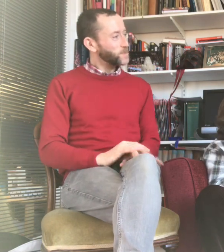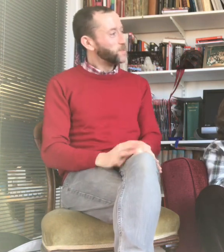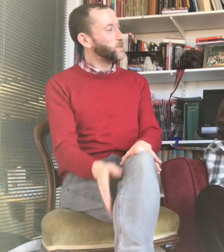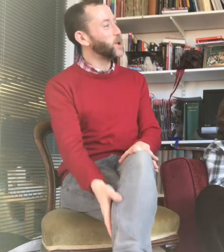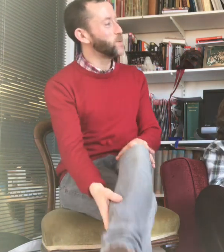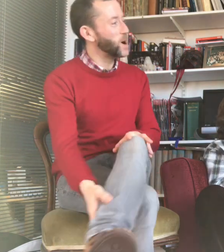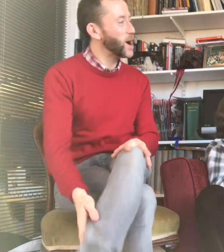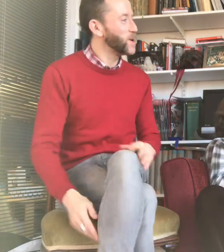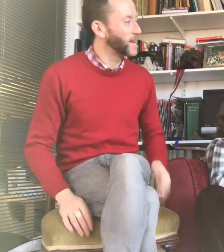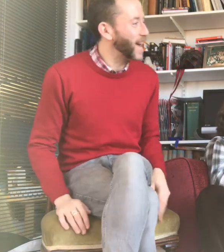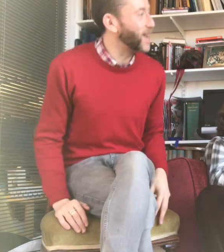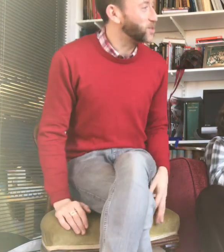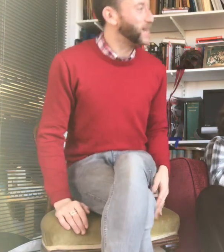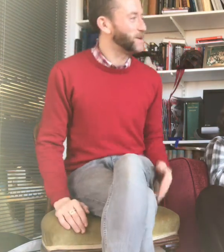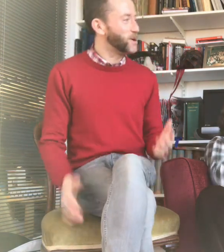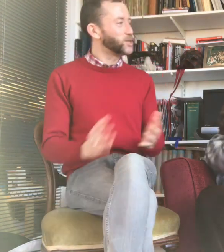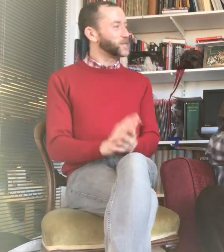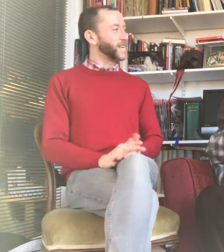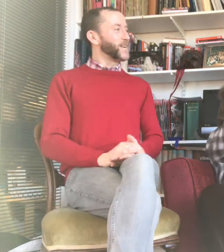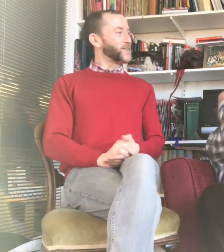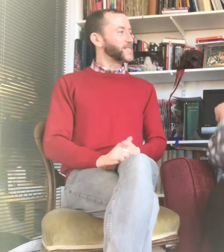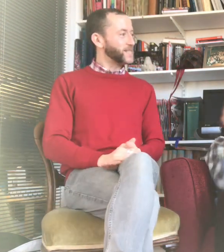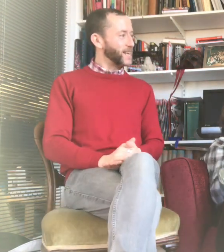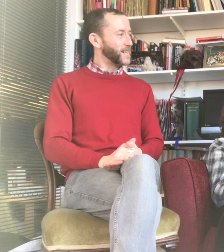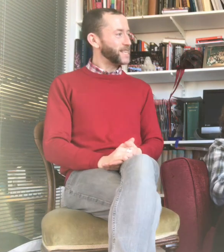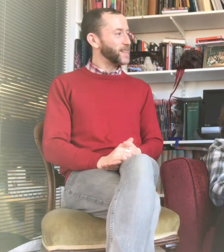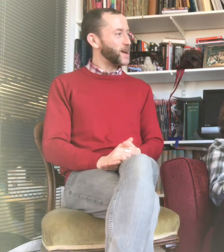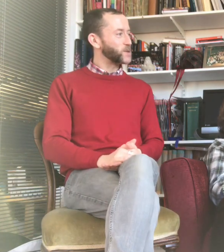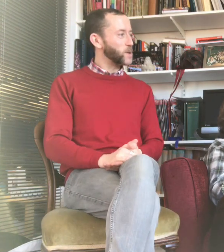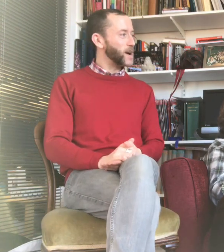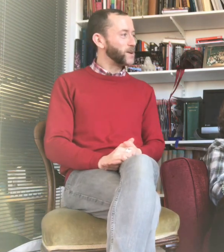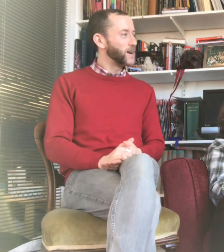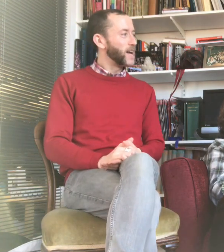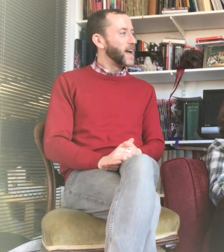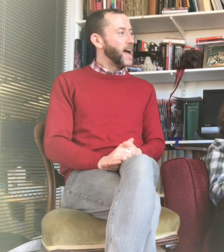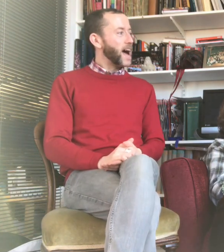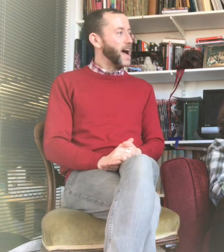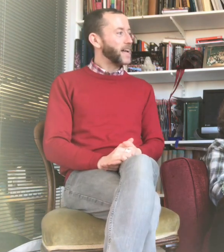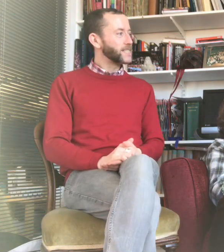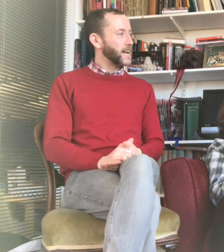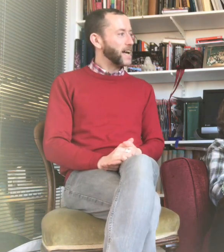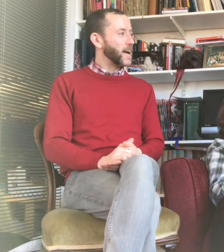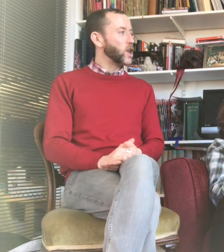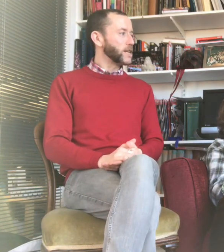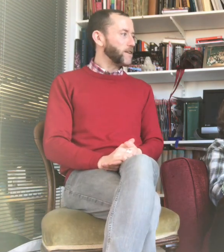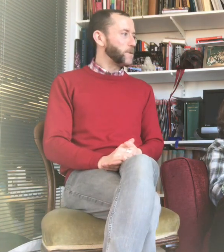Wow, yeah it's really emotional to hear you say that as well and a lot of Deaf